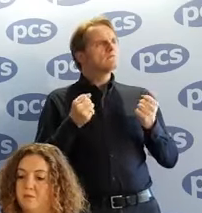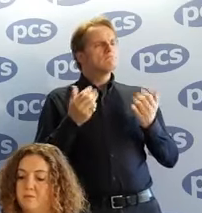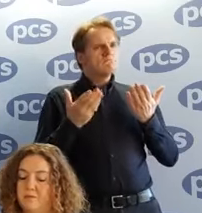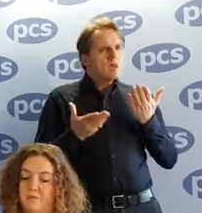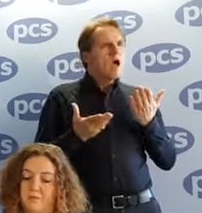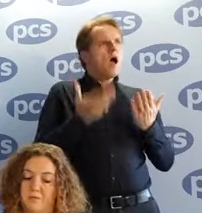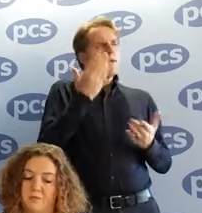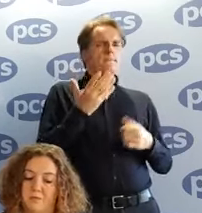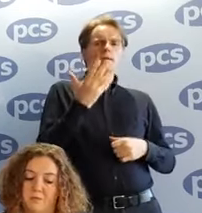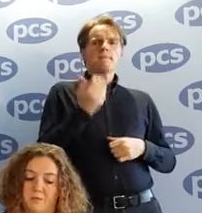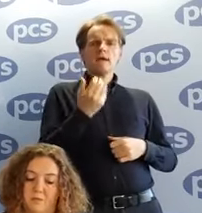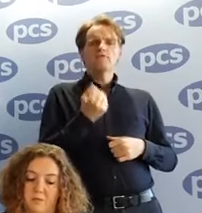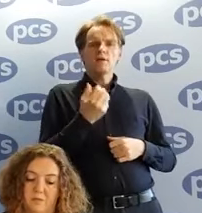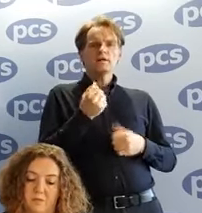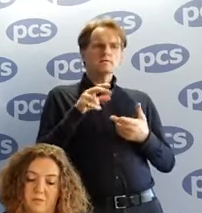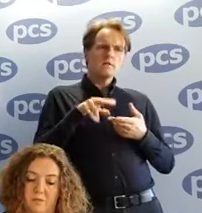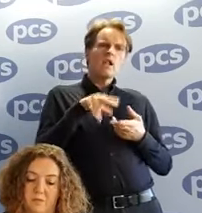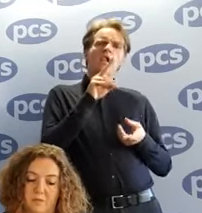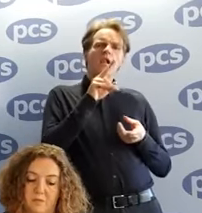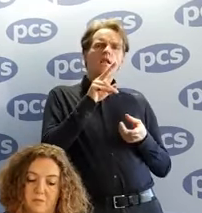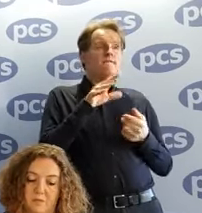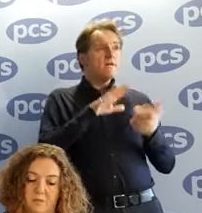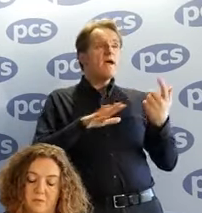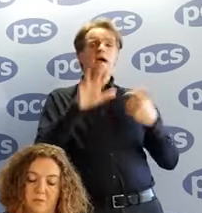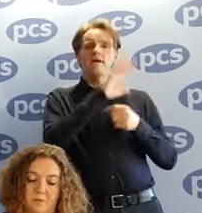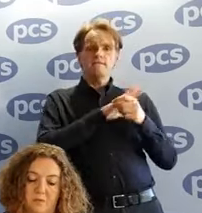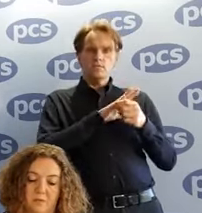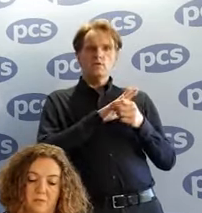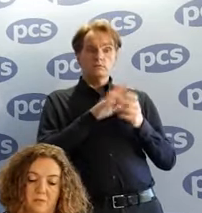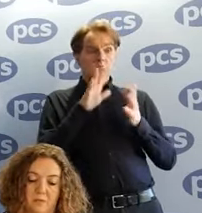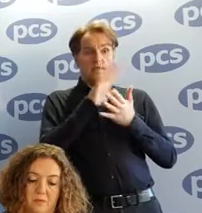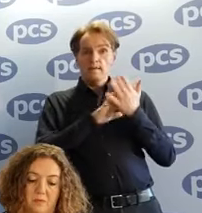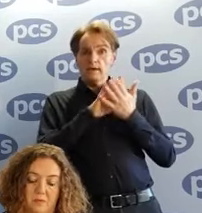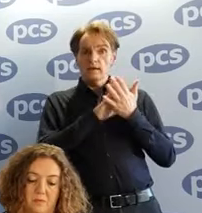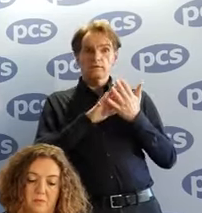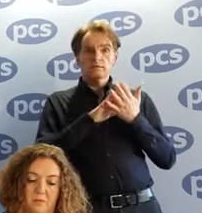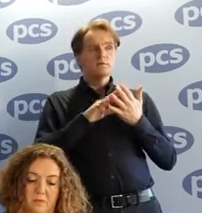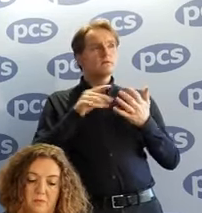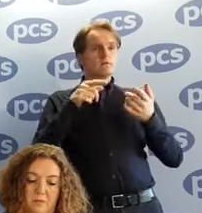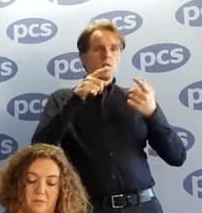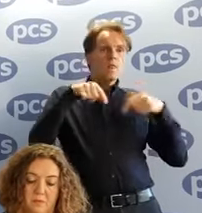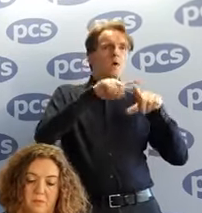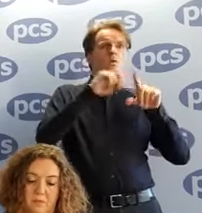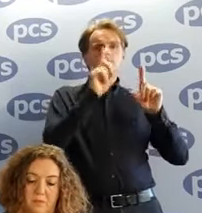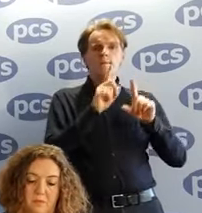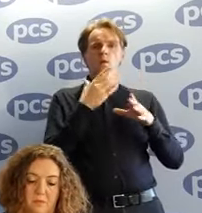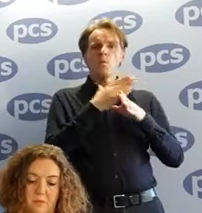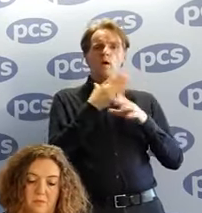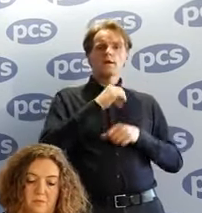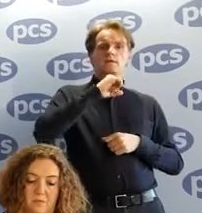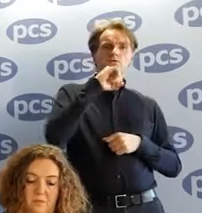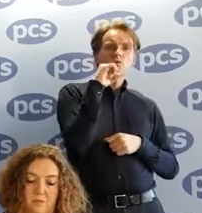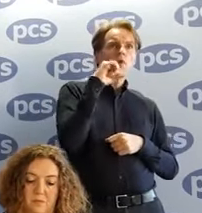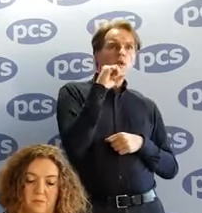delivered for everybody like we've been able to achieve for people who work in the devolved administration's in Scotland where we've negotiated above